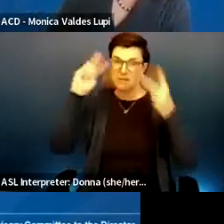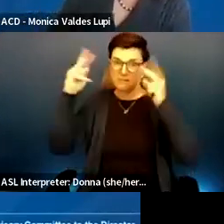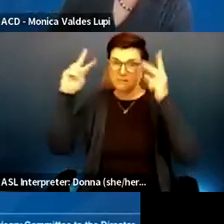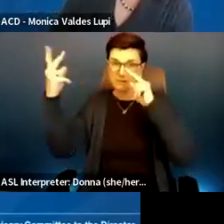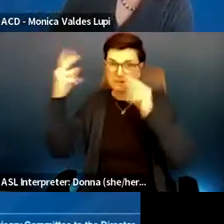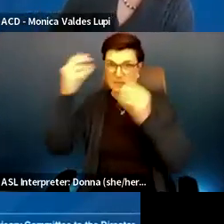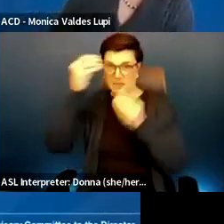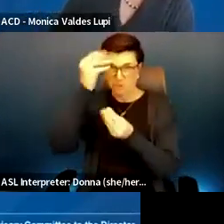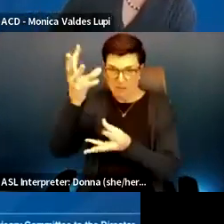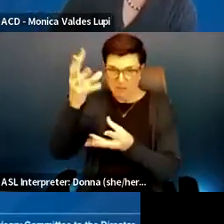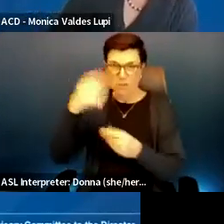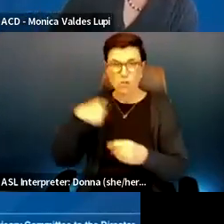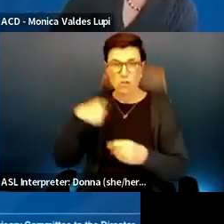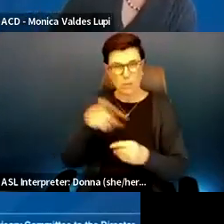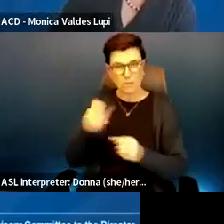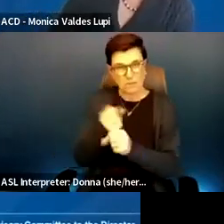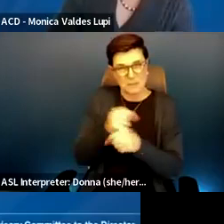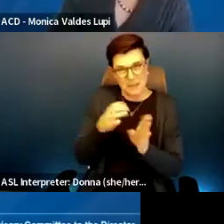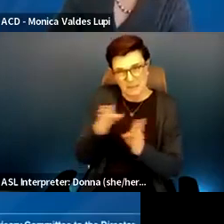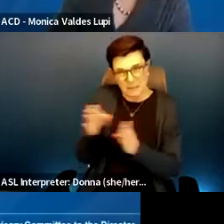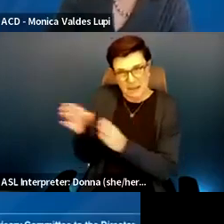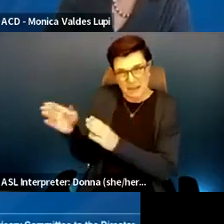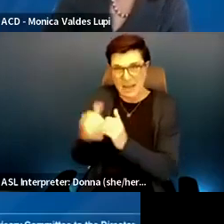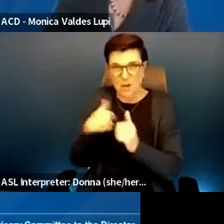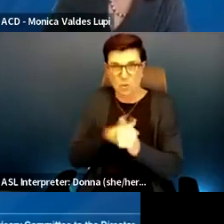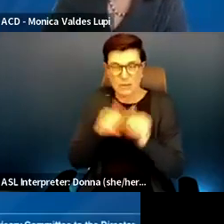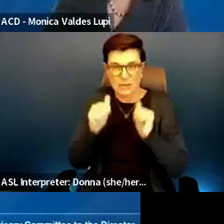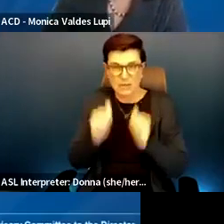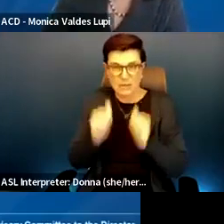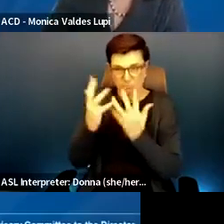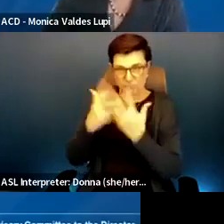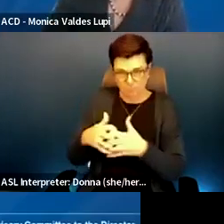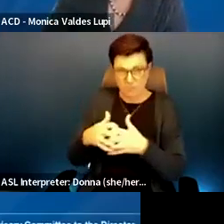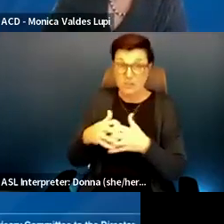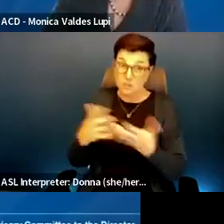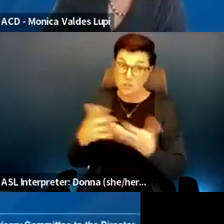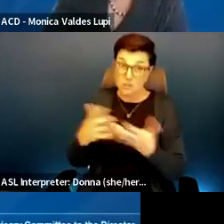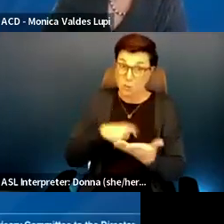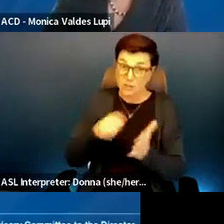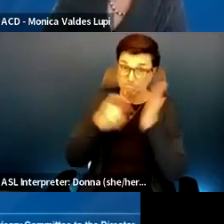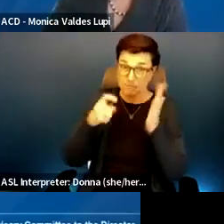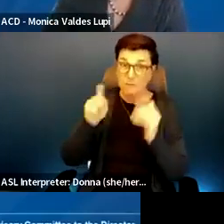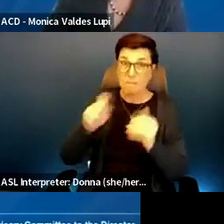please work with them as well. Julie, good to see you.